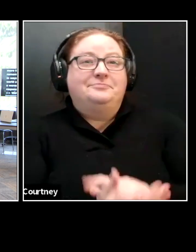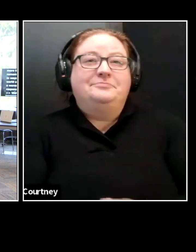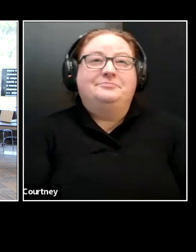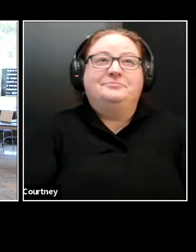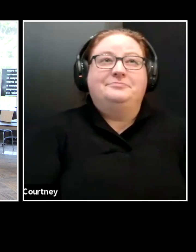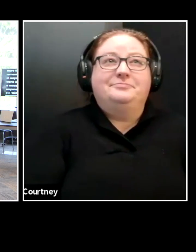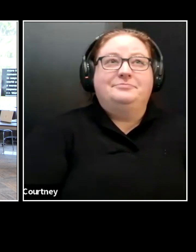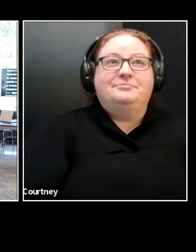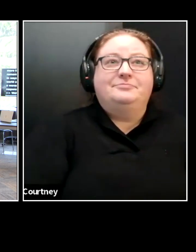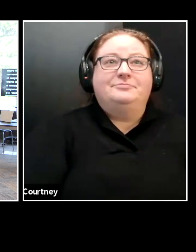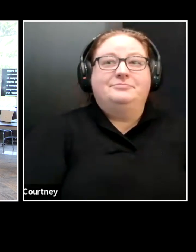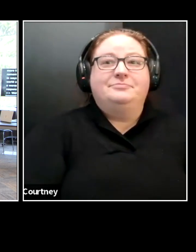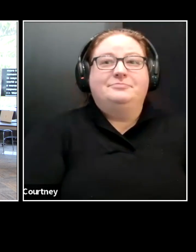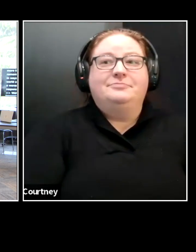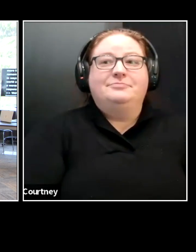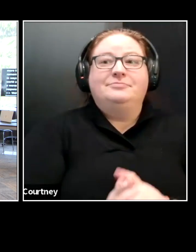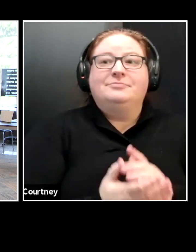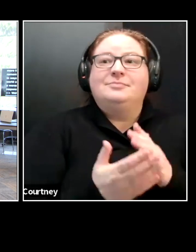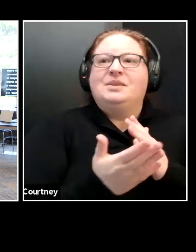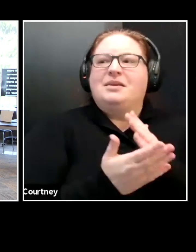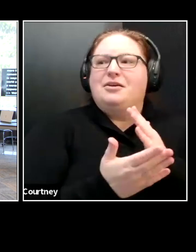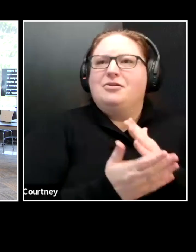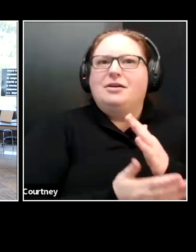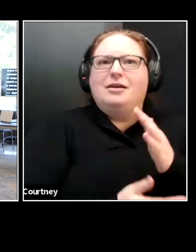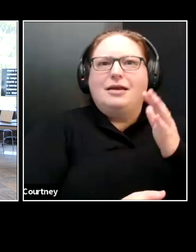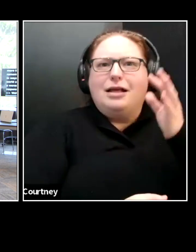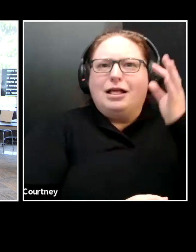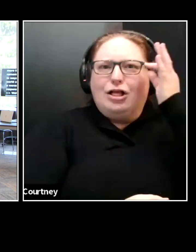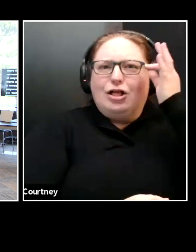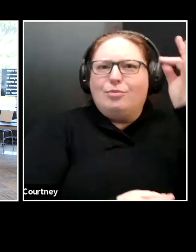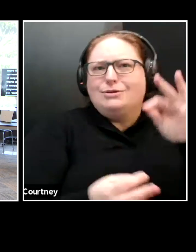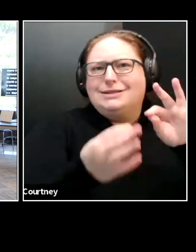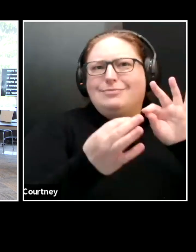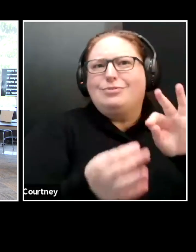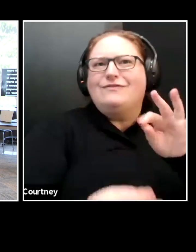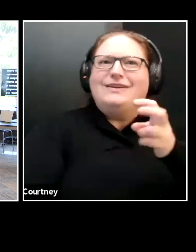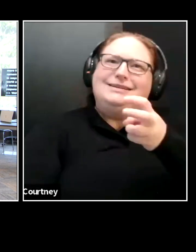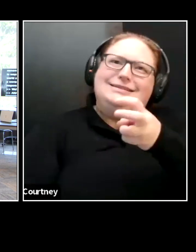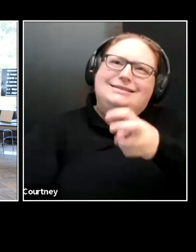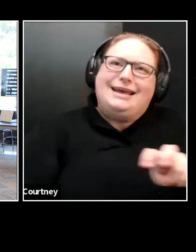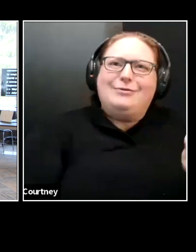All right, this is almost the perfect segway to our next conversation which is about how